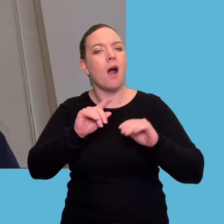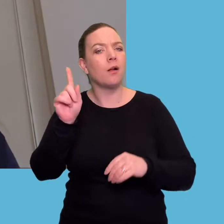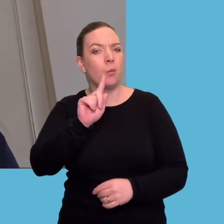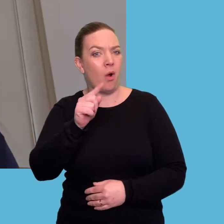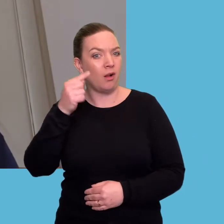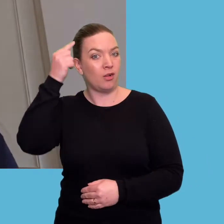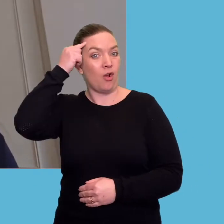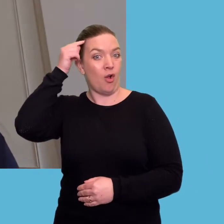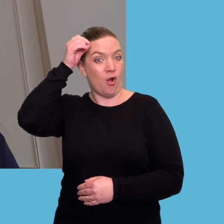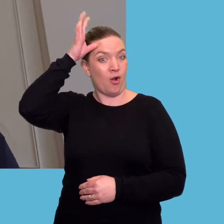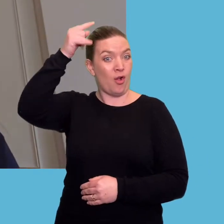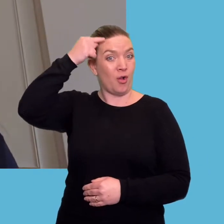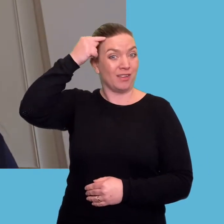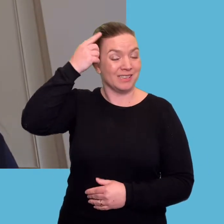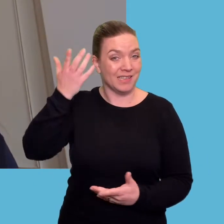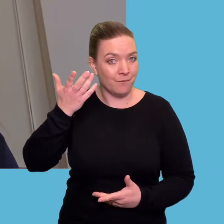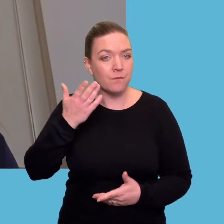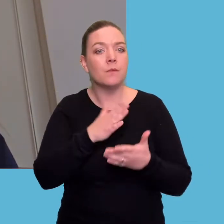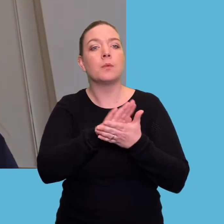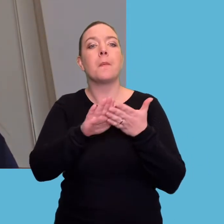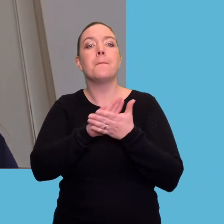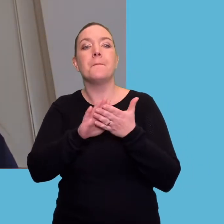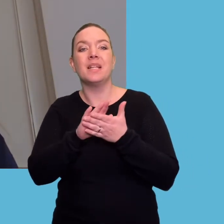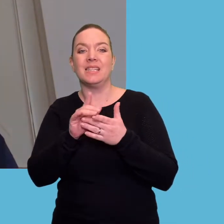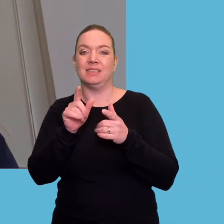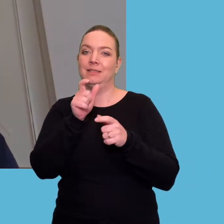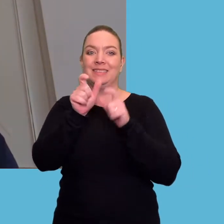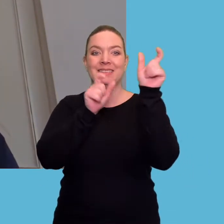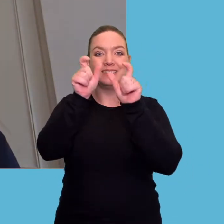The last section covered in My Computer, My Way is cognitive,